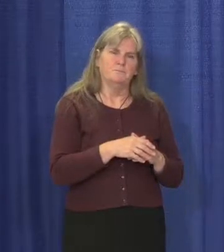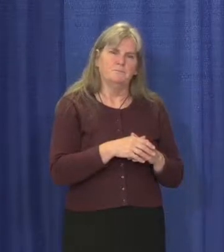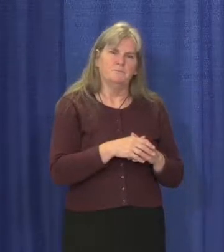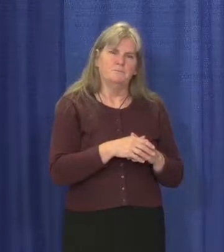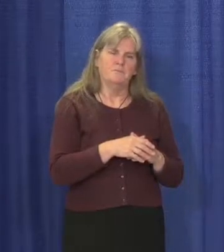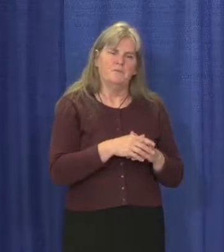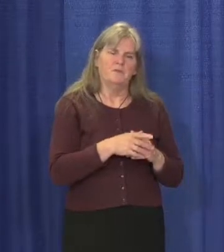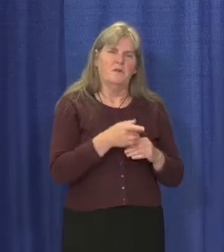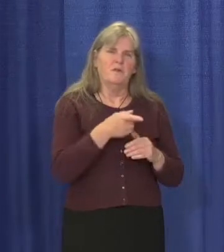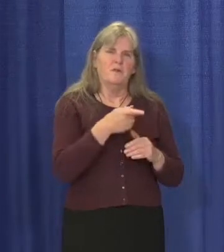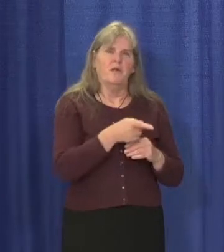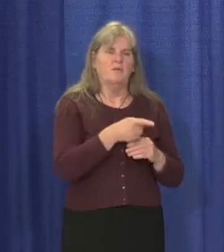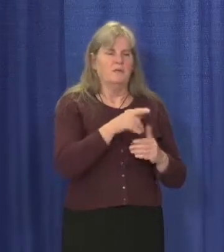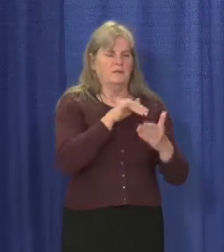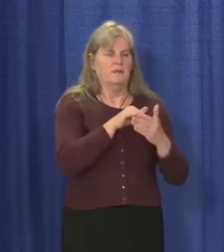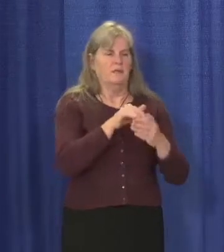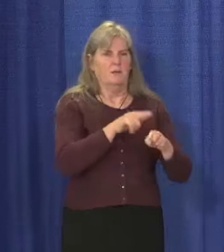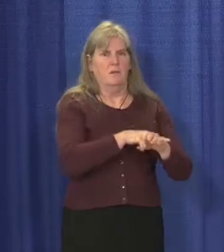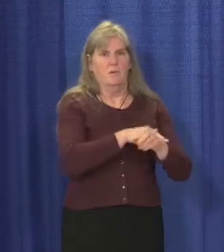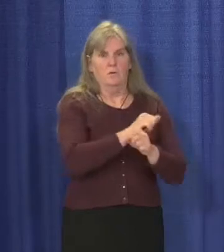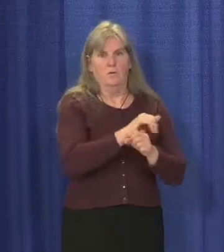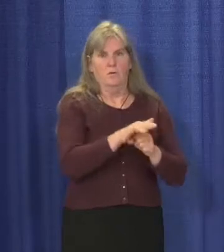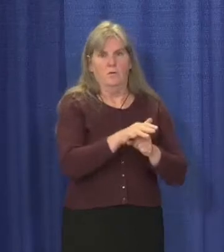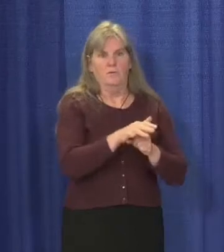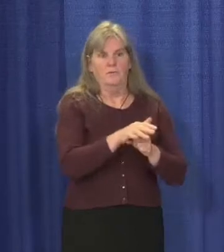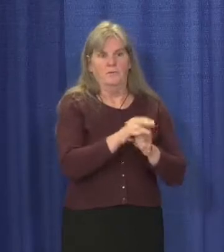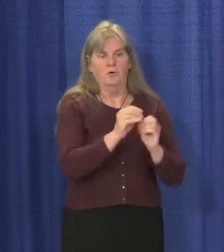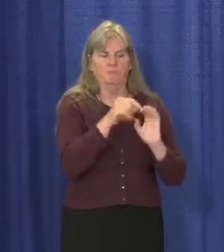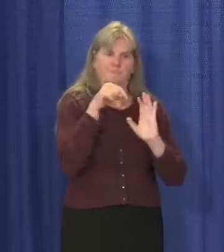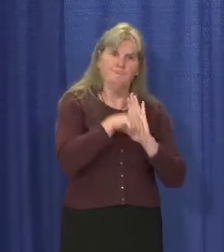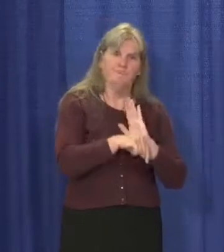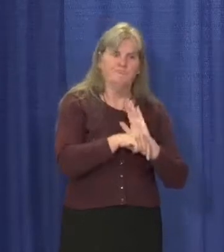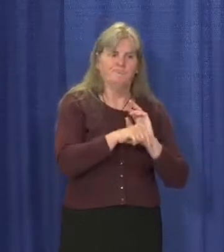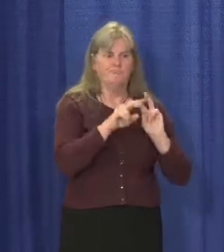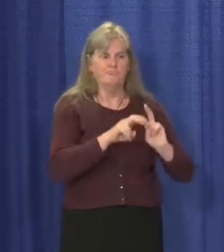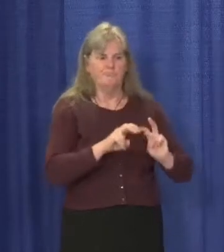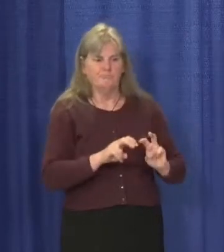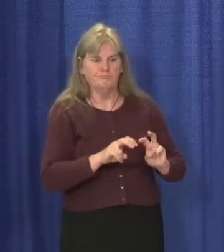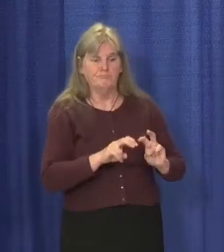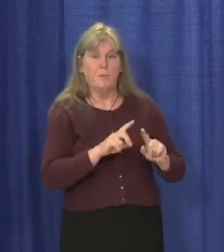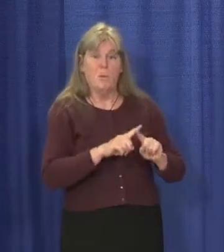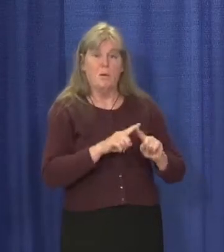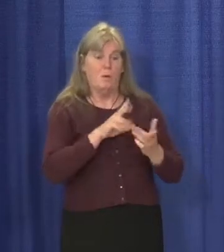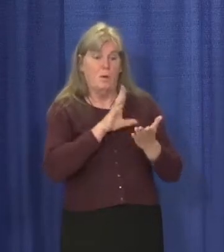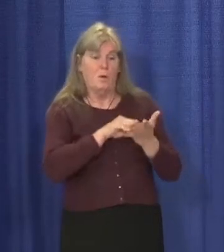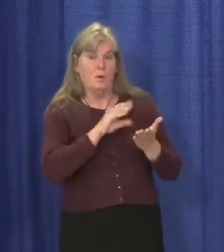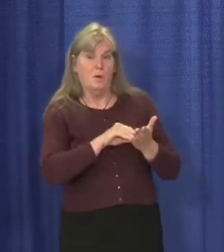COVID but clearly we will look forward to learning from